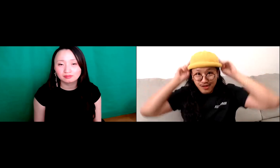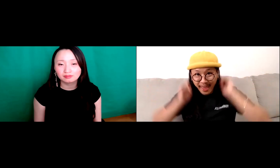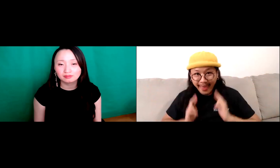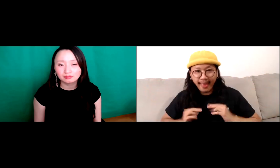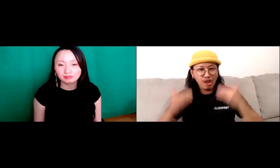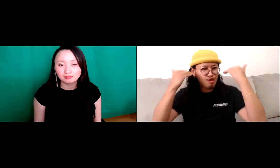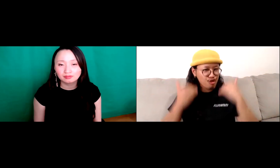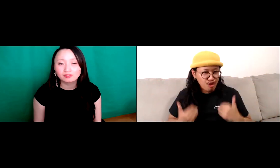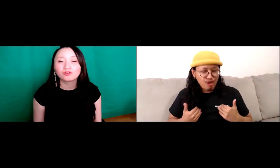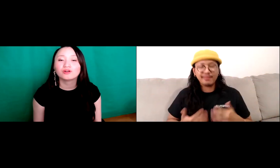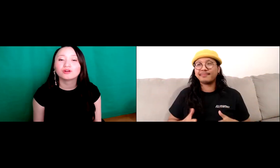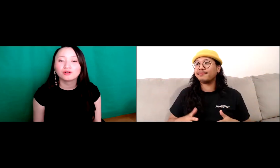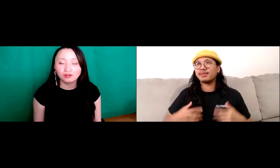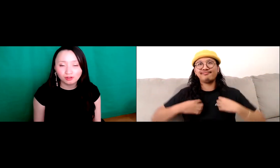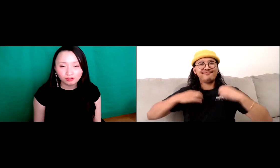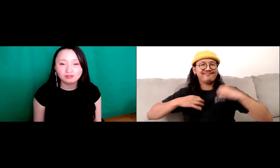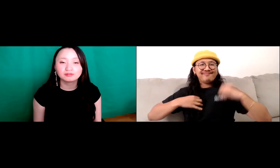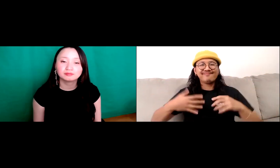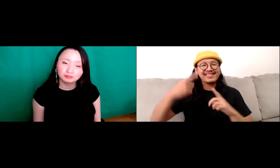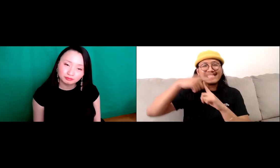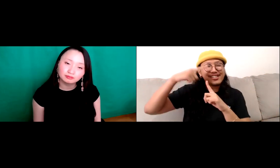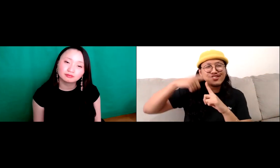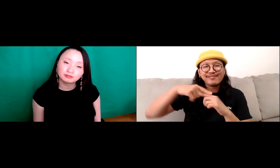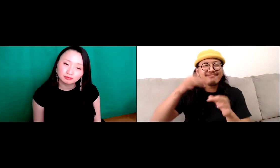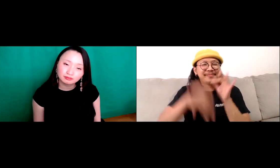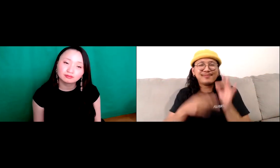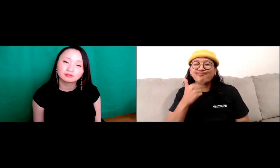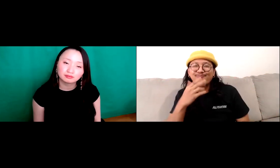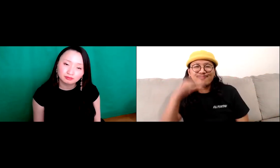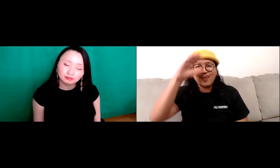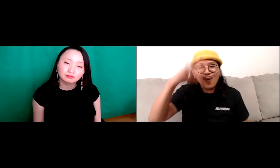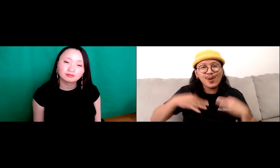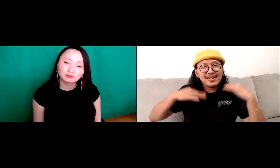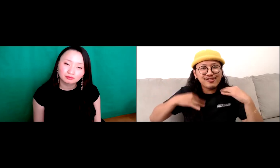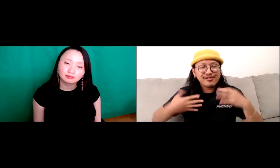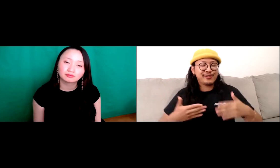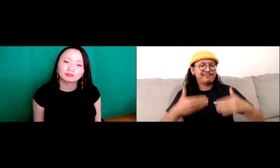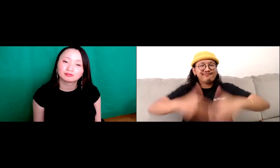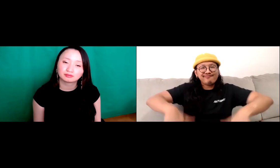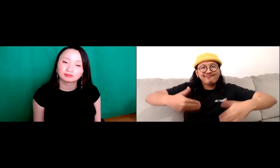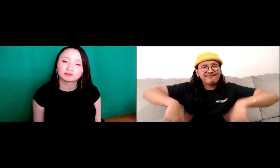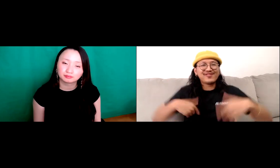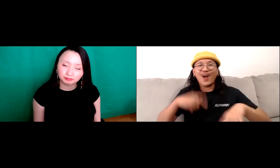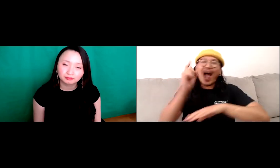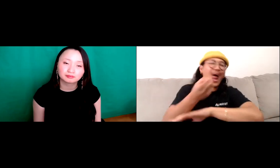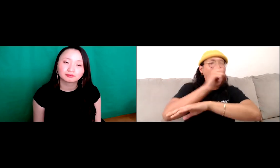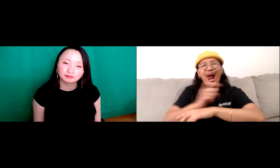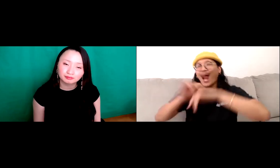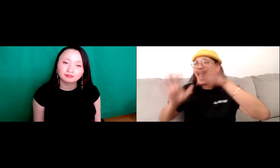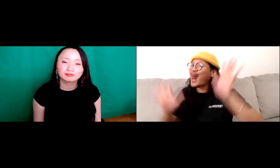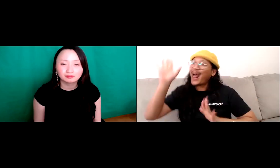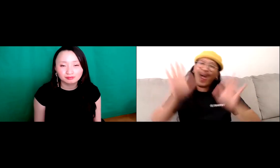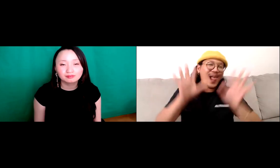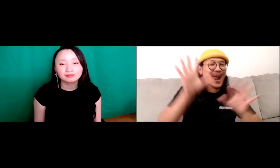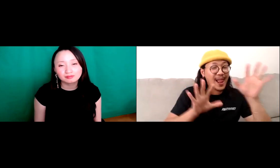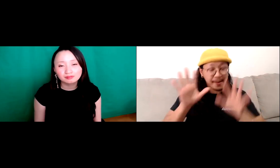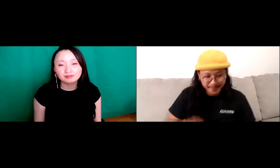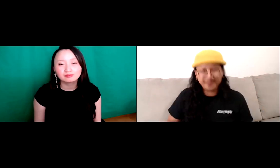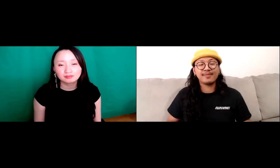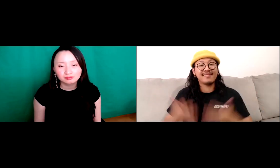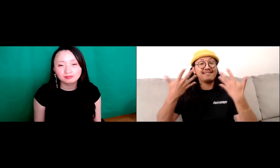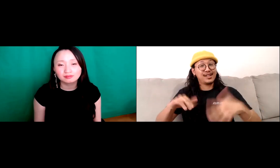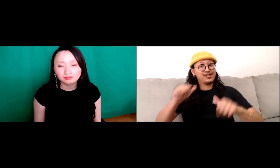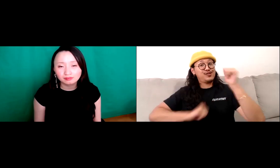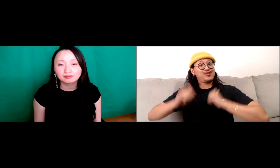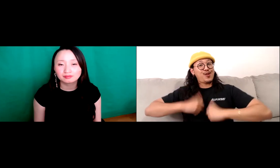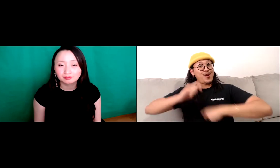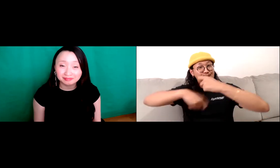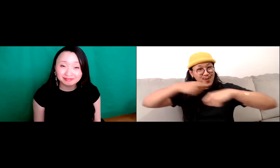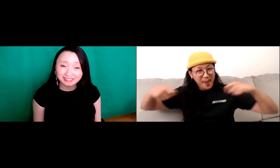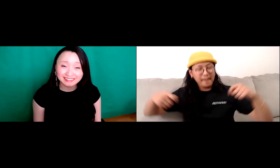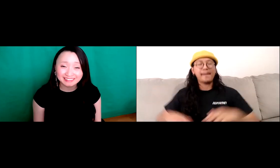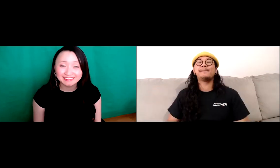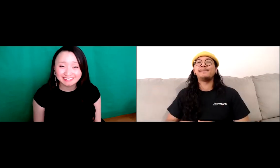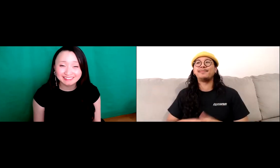Oh and I had had dreadlocks at the time. I'm just a simple, you know, t shirt.